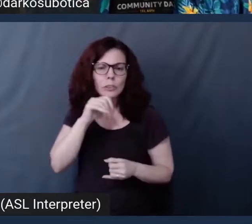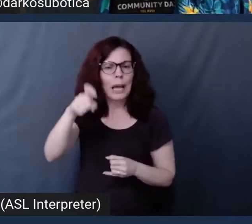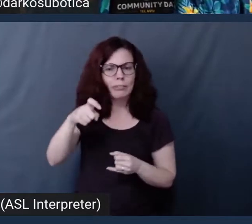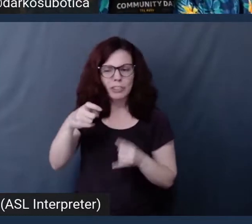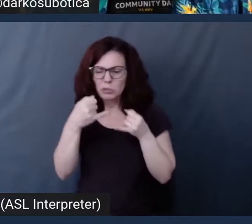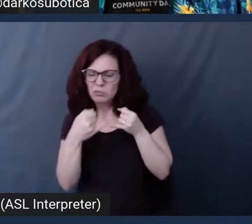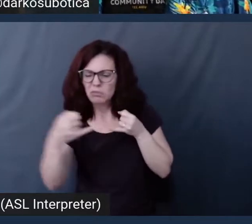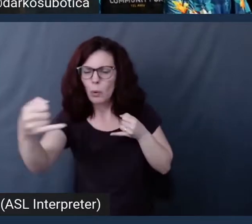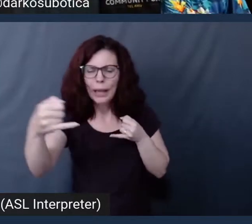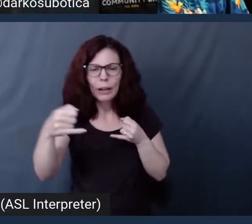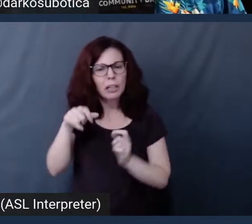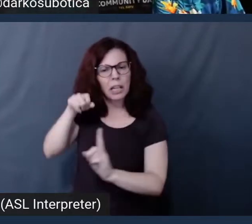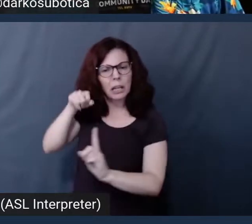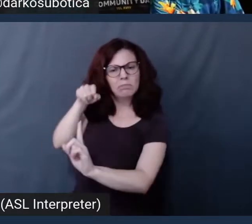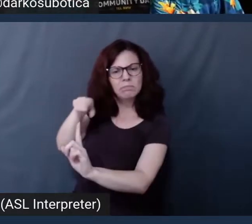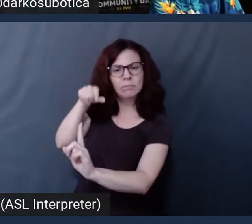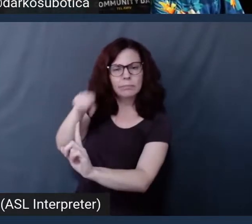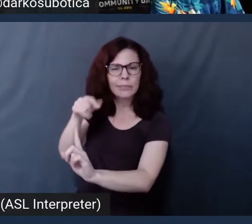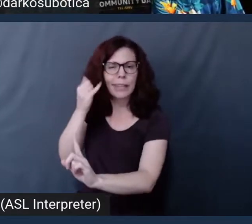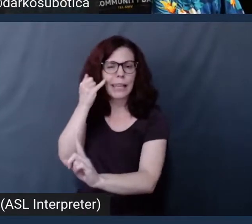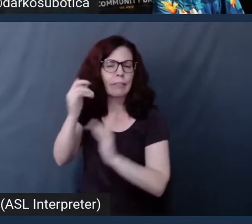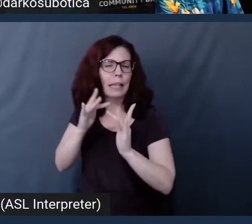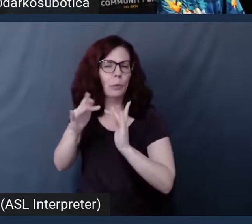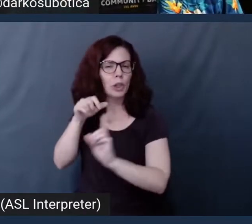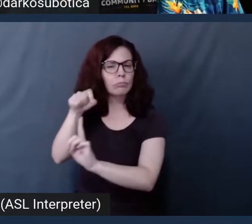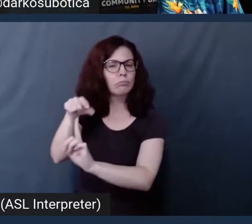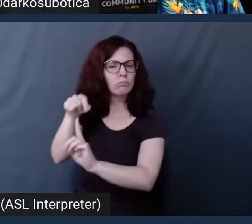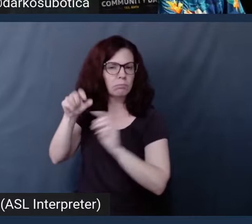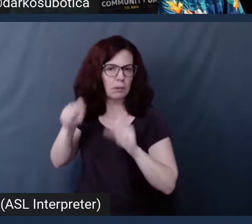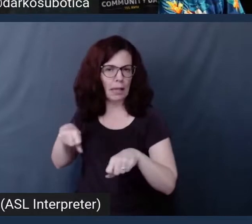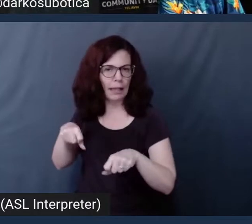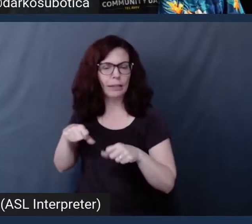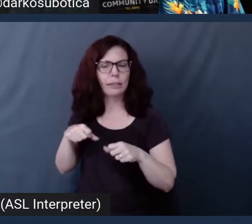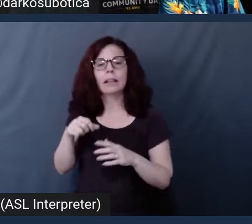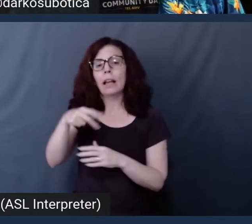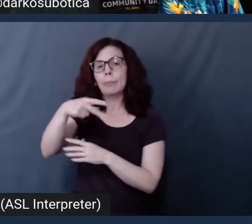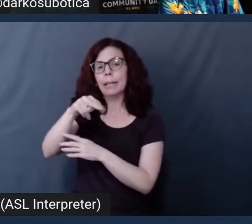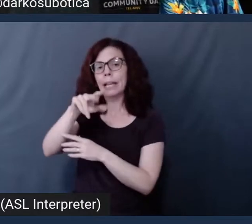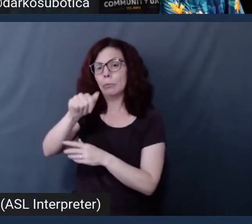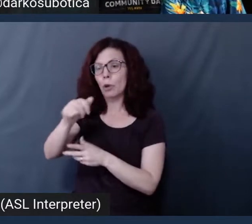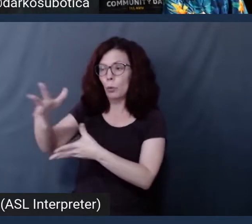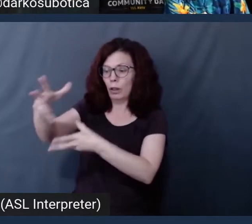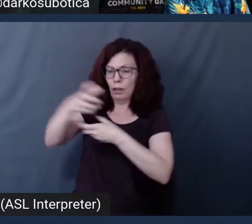to the camera but as long as you have network connectivity into the camera, Panorama can ingest the video feeds from those cameras.